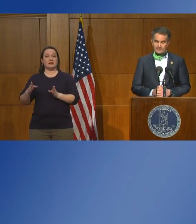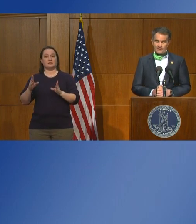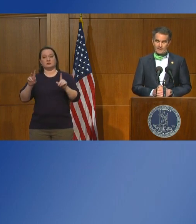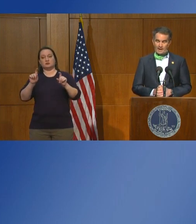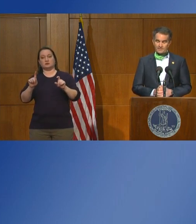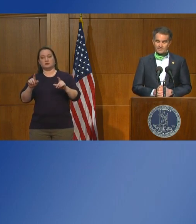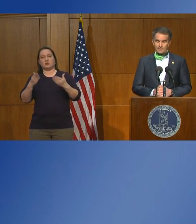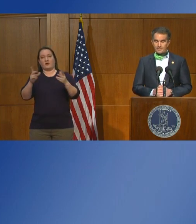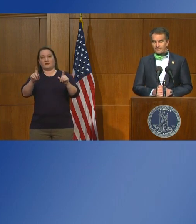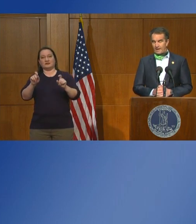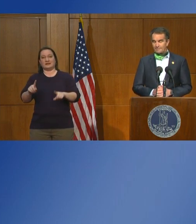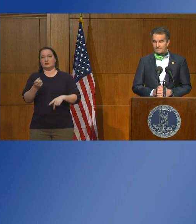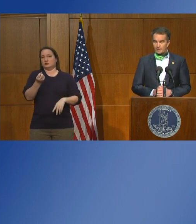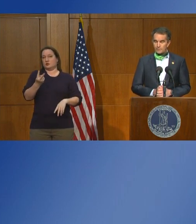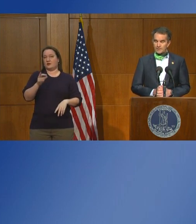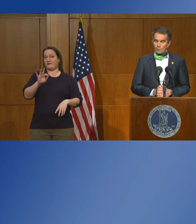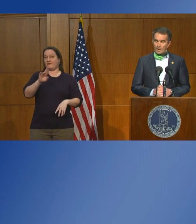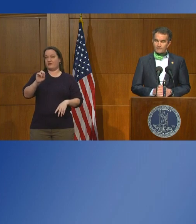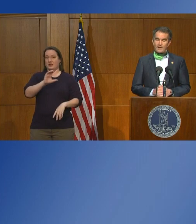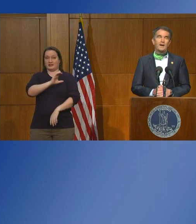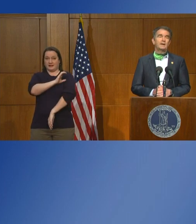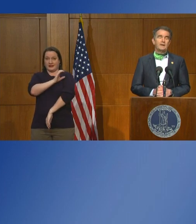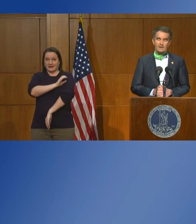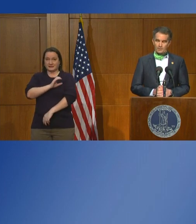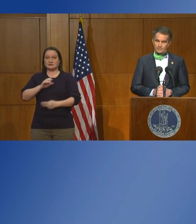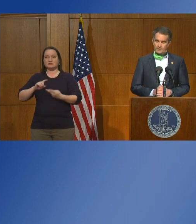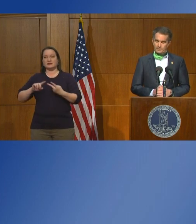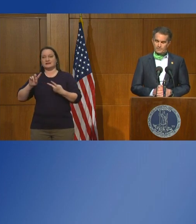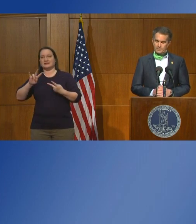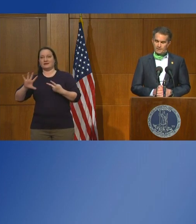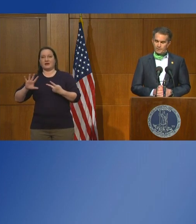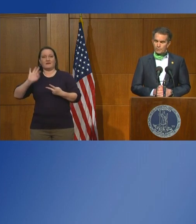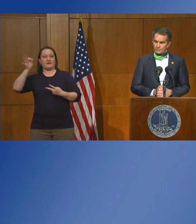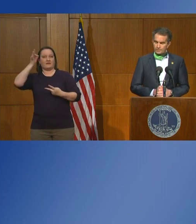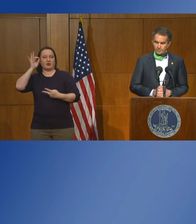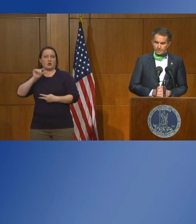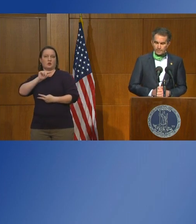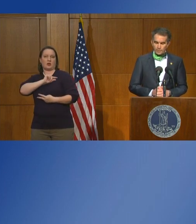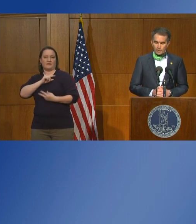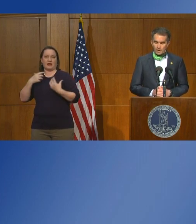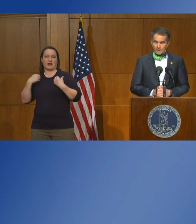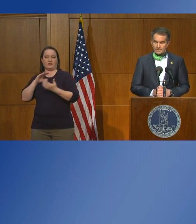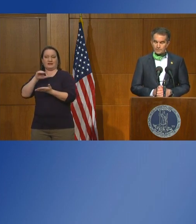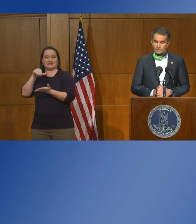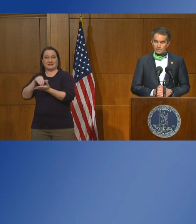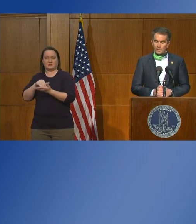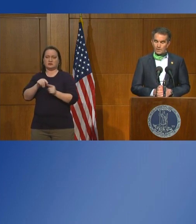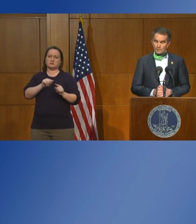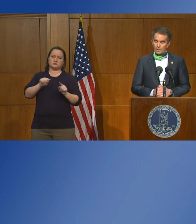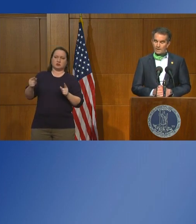WE'RE PLANNING TESTING AT TWELVE FREE CLINICS AND SEVENTY